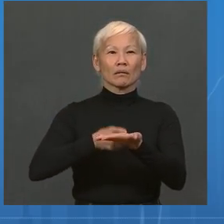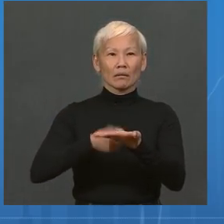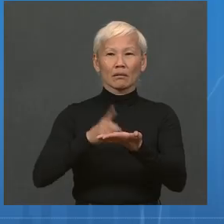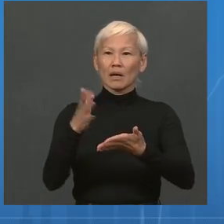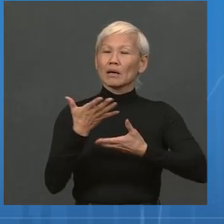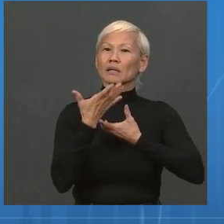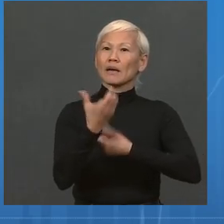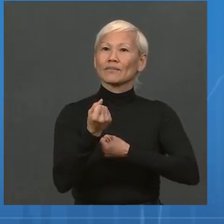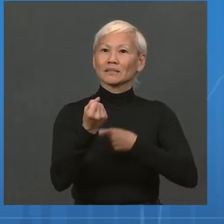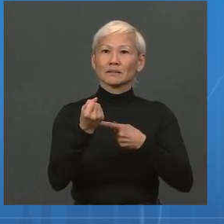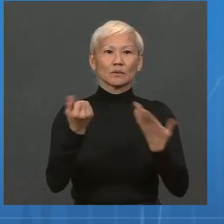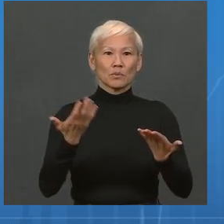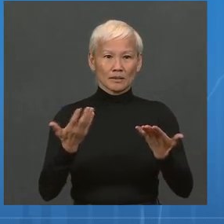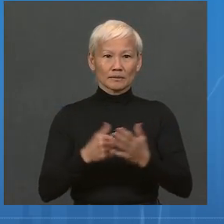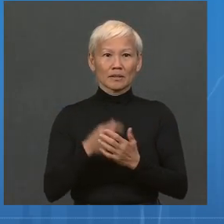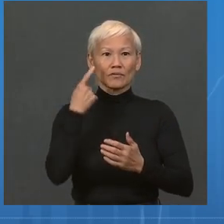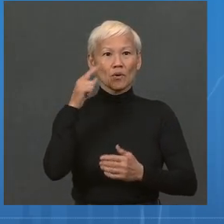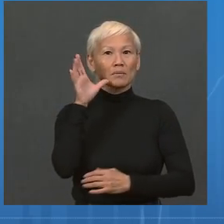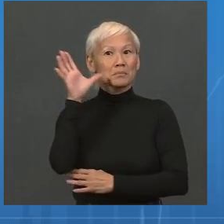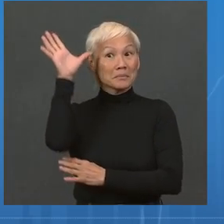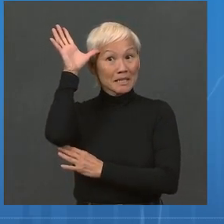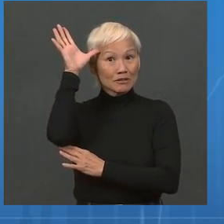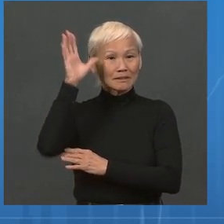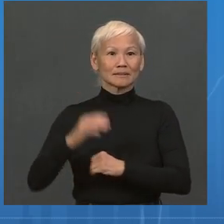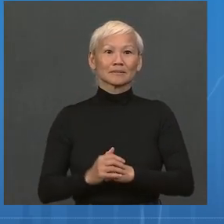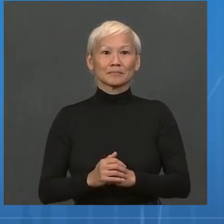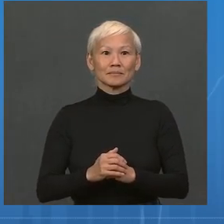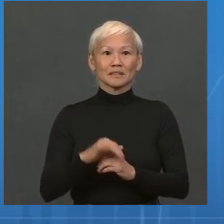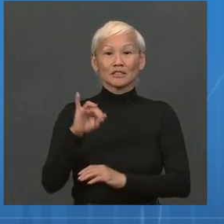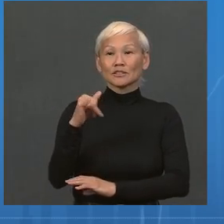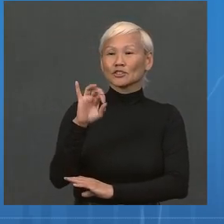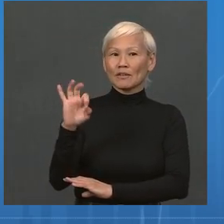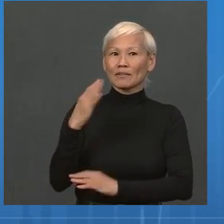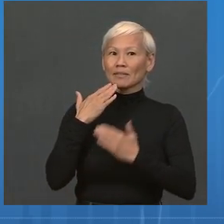Dr. Walensky: Thank you, Jeff. And good afternoon, everyone. As you just heard from Jeff,